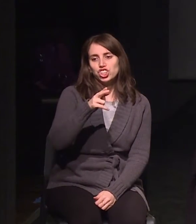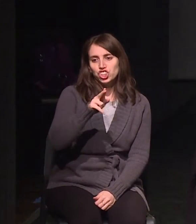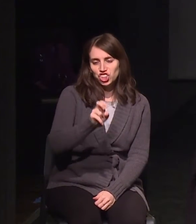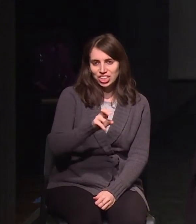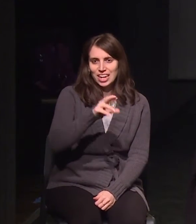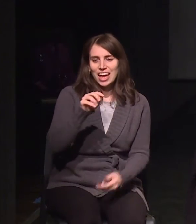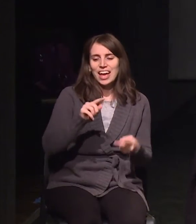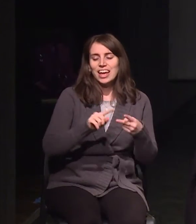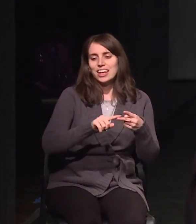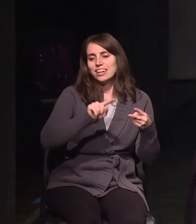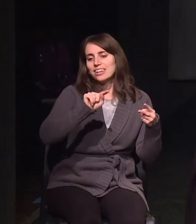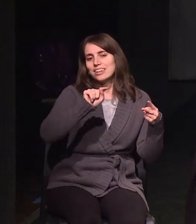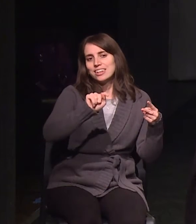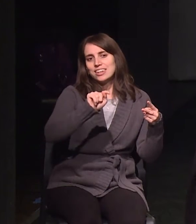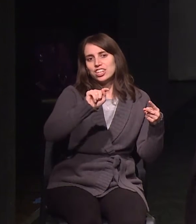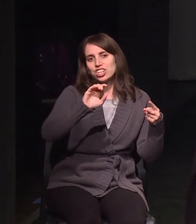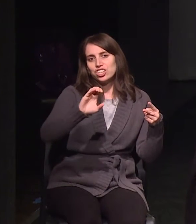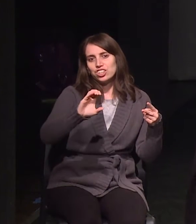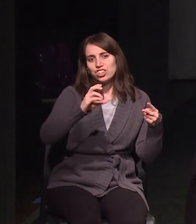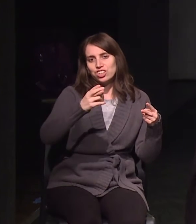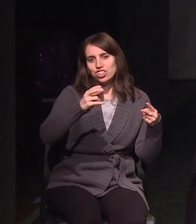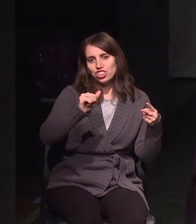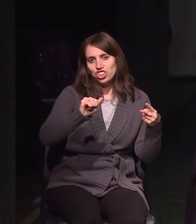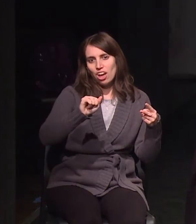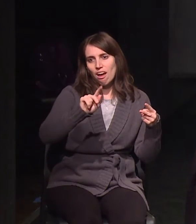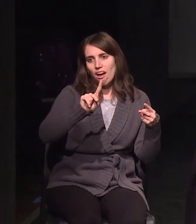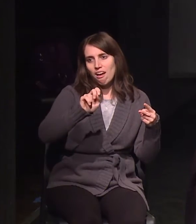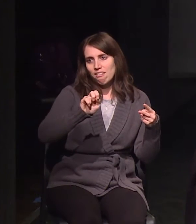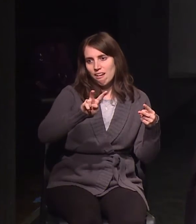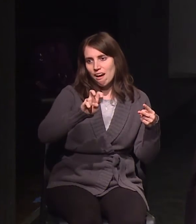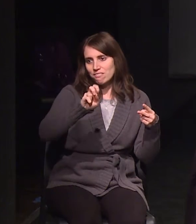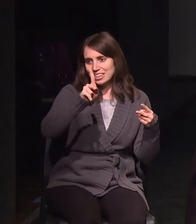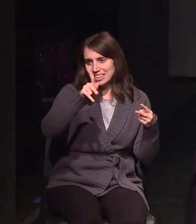Strings, and so those of you who would, please join us, those of you who are differently